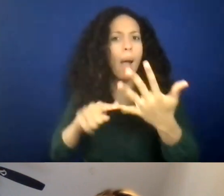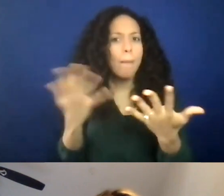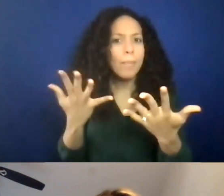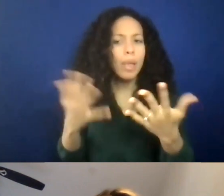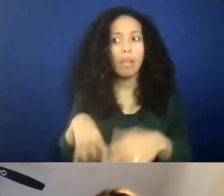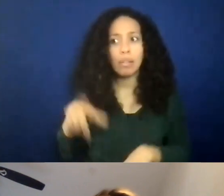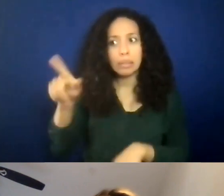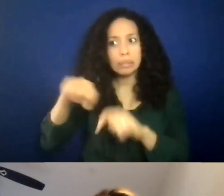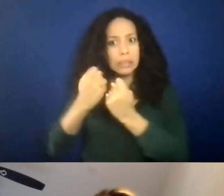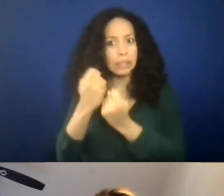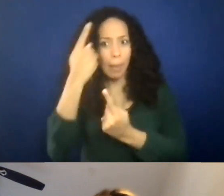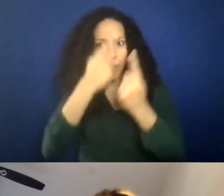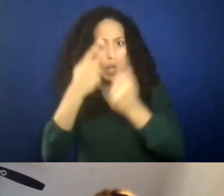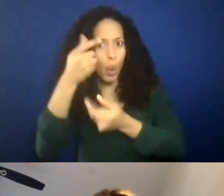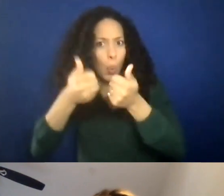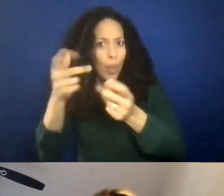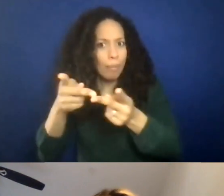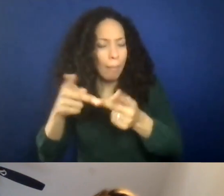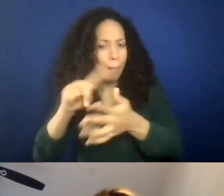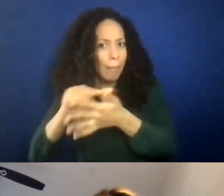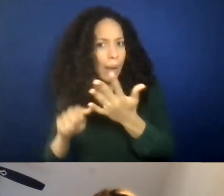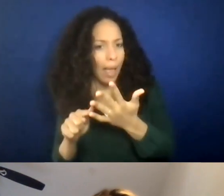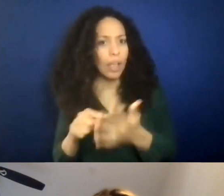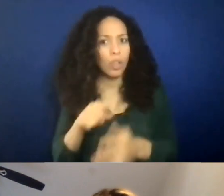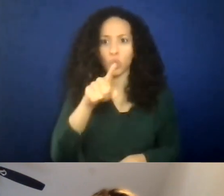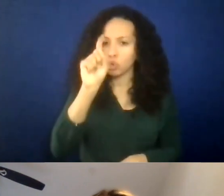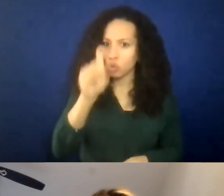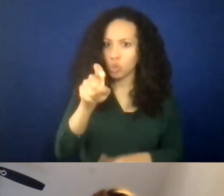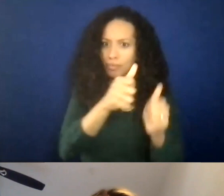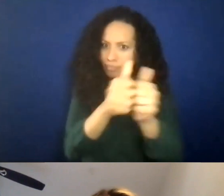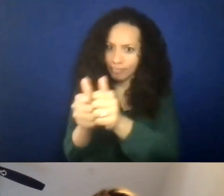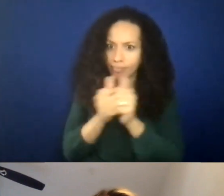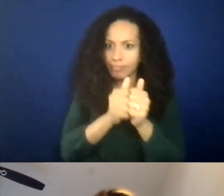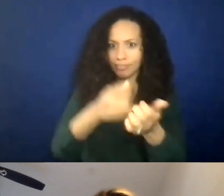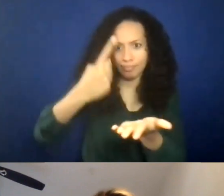because that should be a discussion you're having all together. The team shouldn't have considered